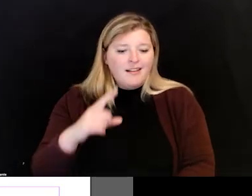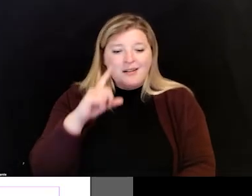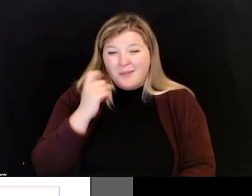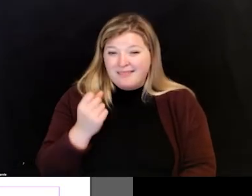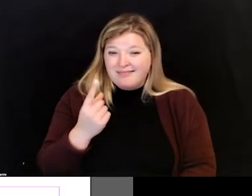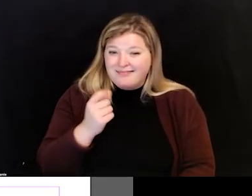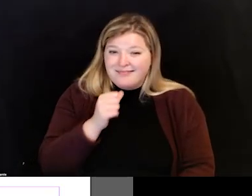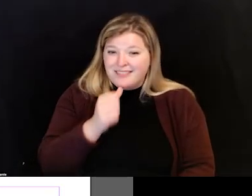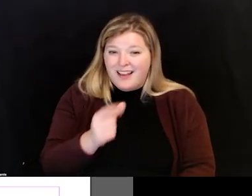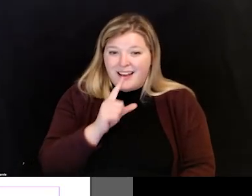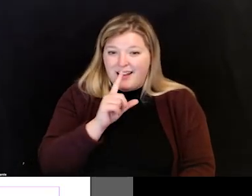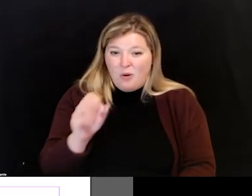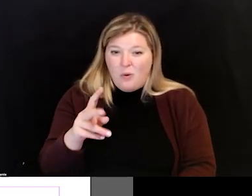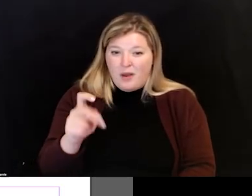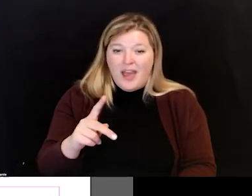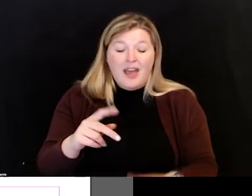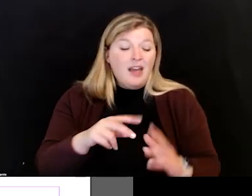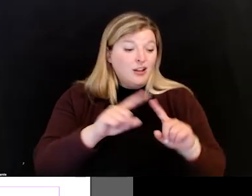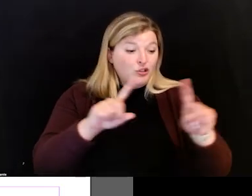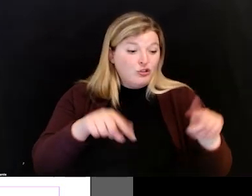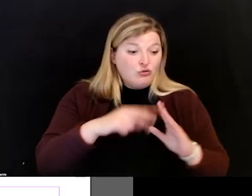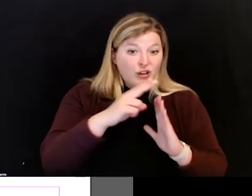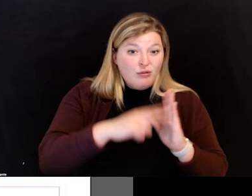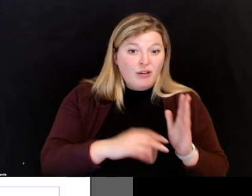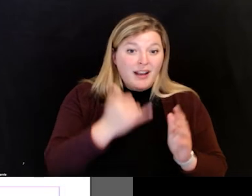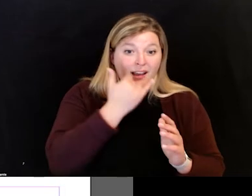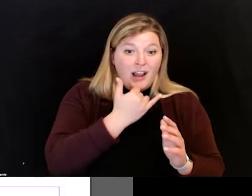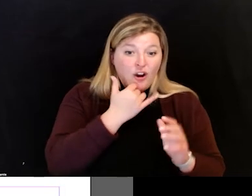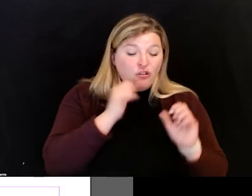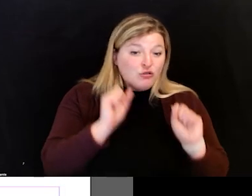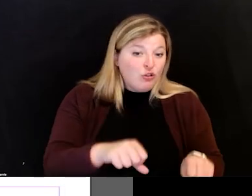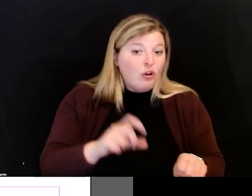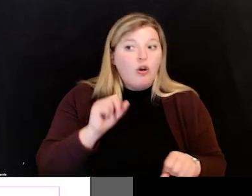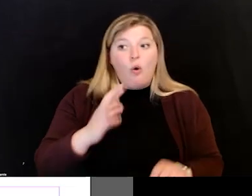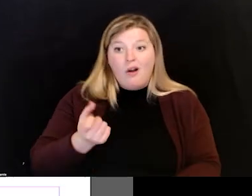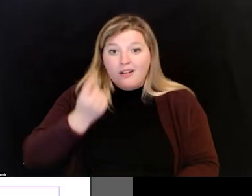It can cause screen reading errors, it can cause comprehension issues with some of our users,